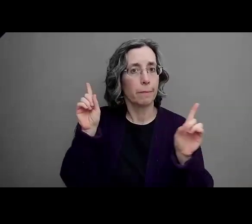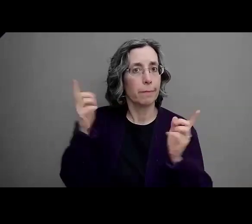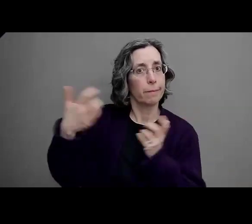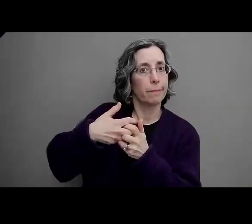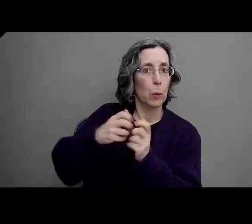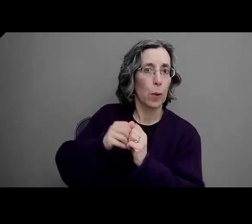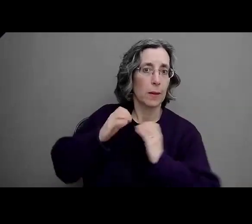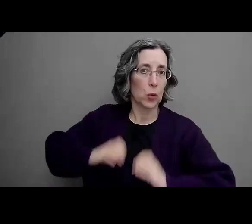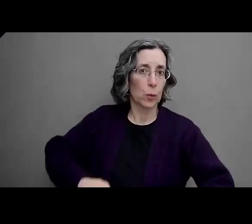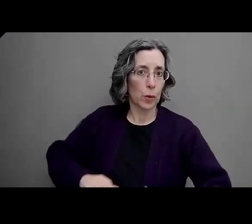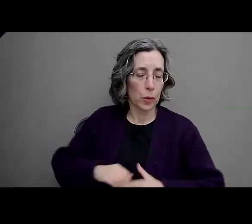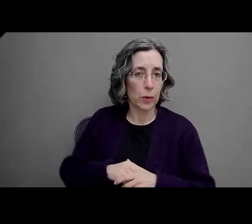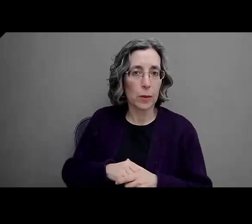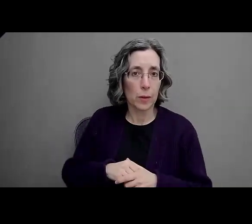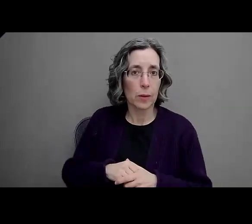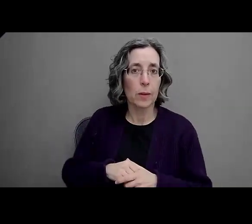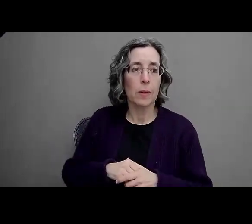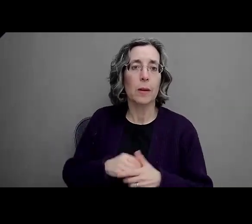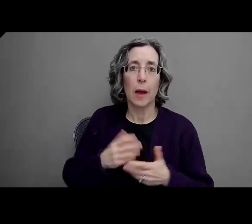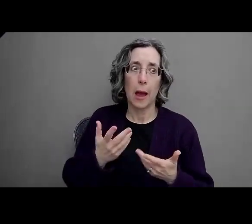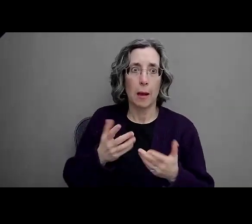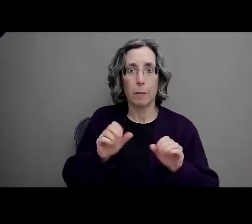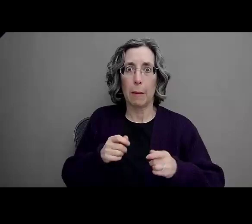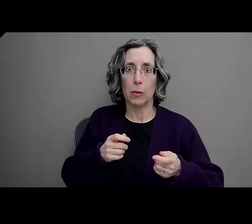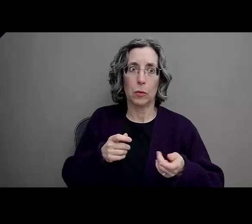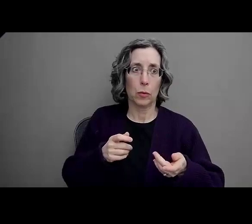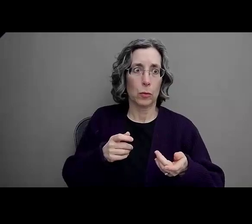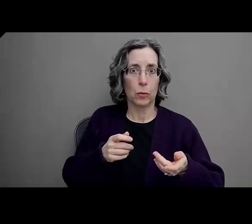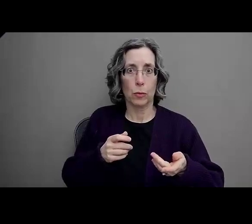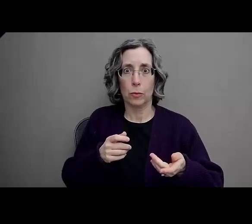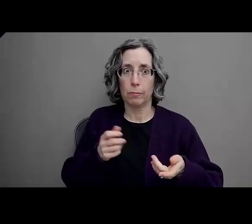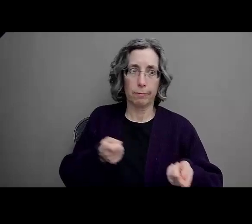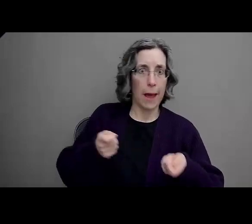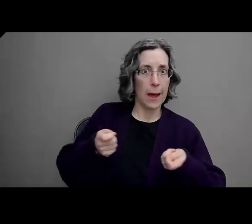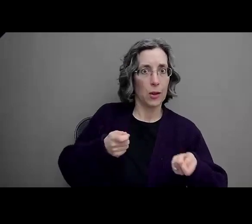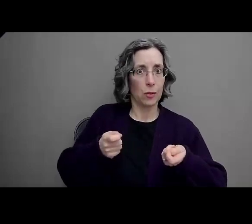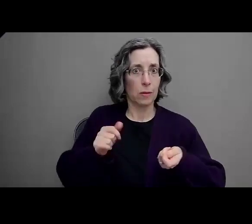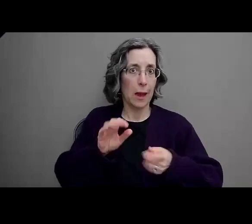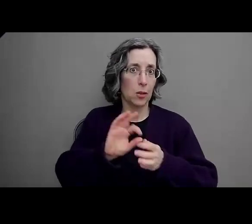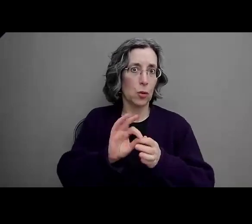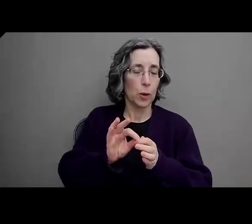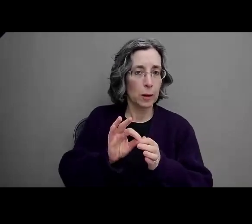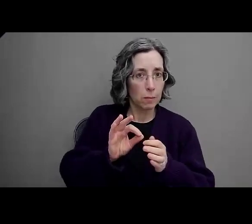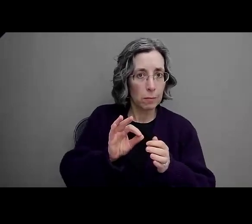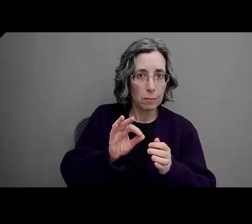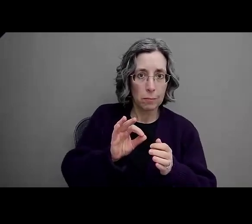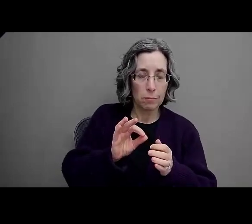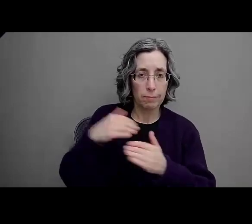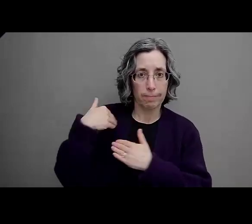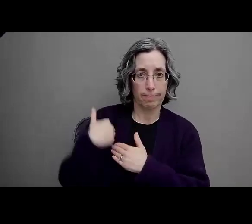to develop their ability to work effectively with consumers and manage the interpreting tasks that they are asked to perform.